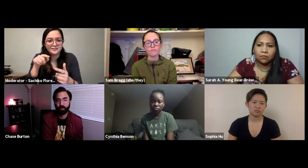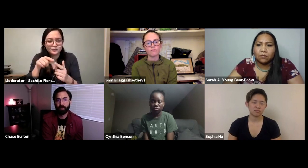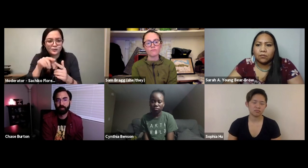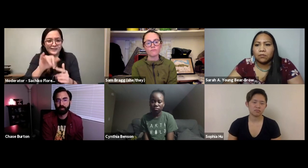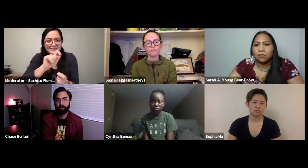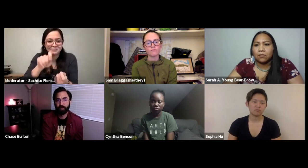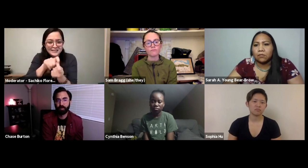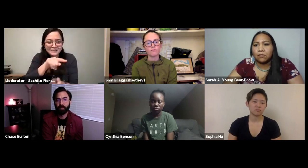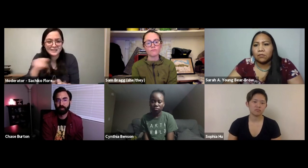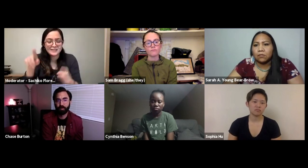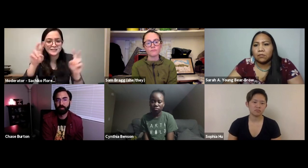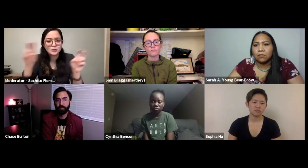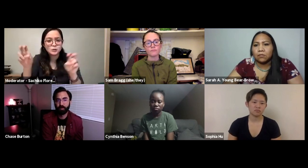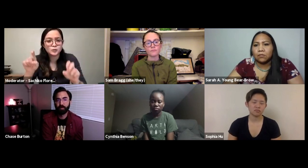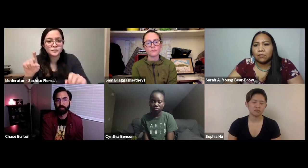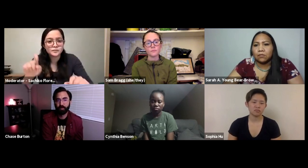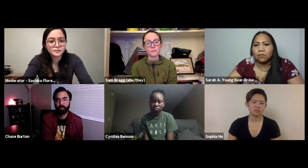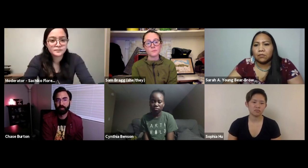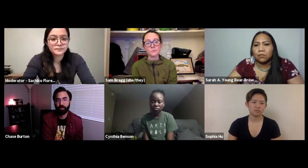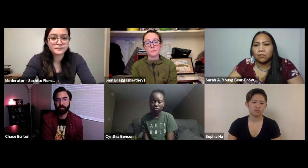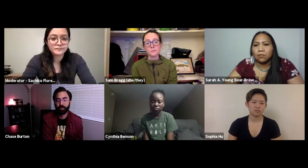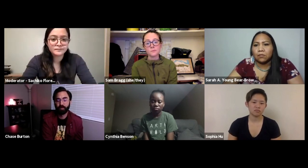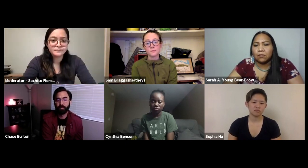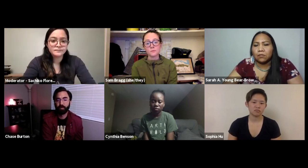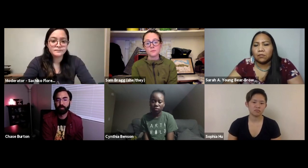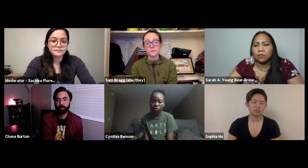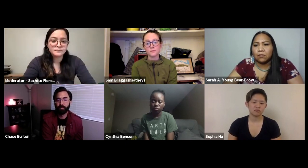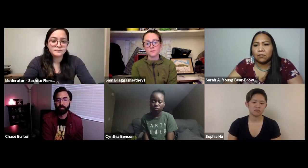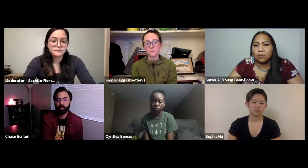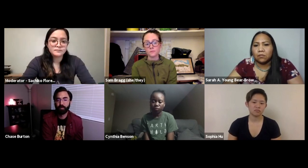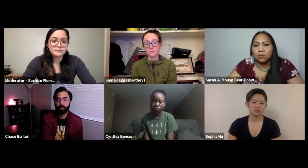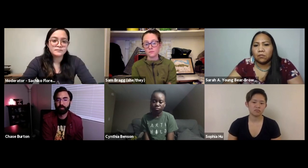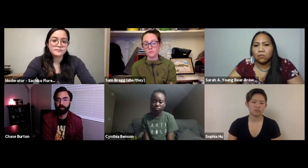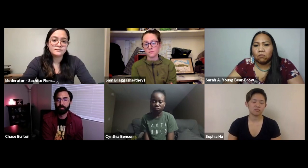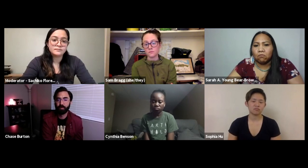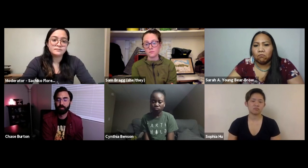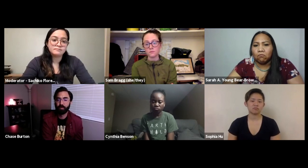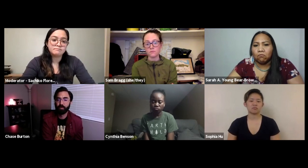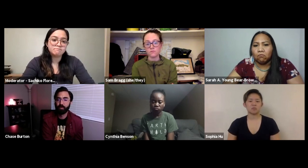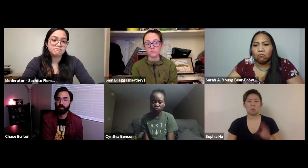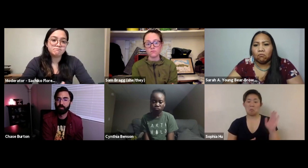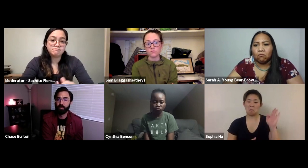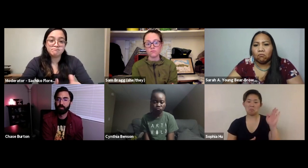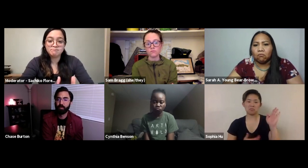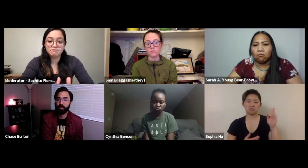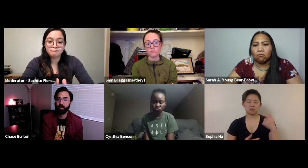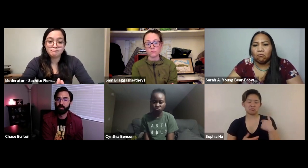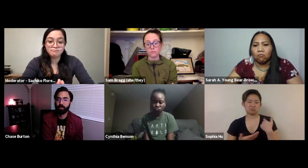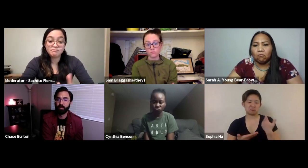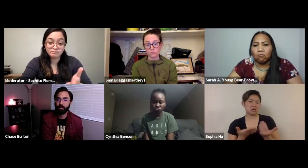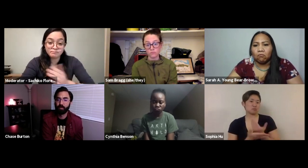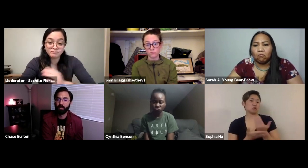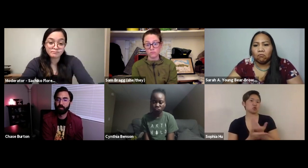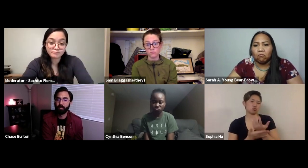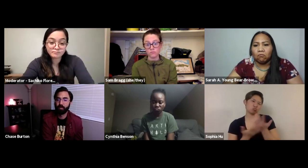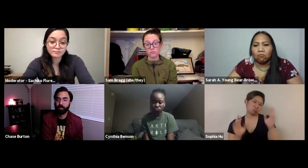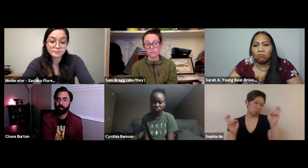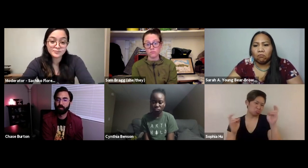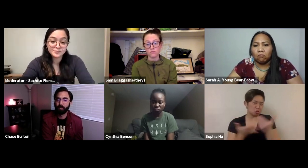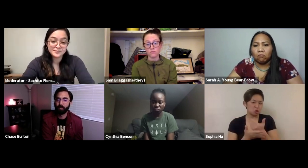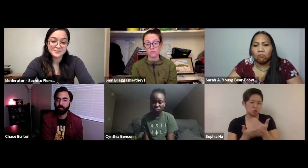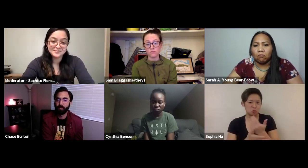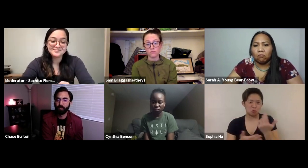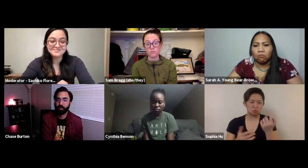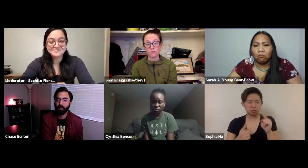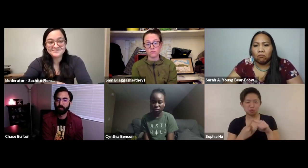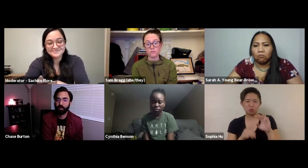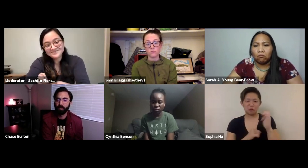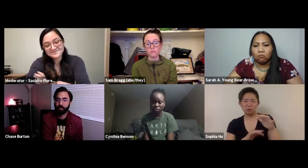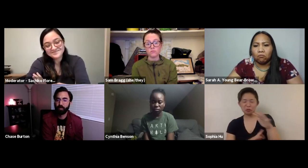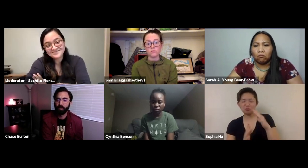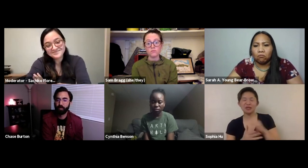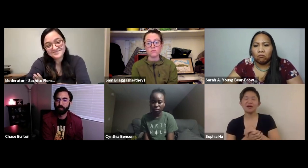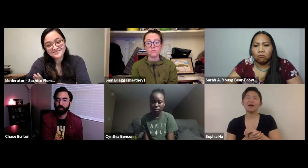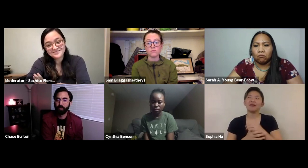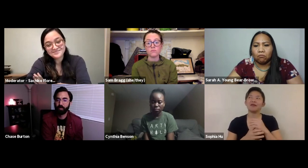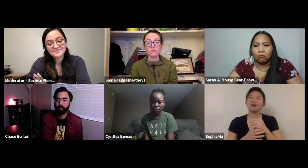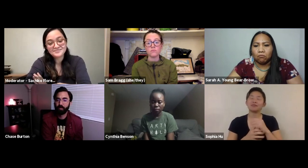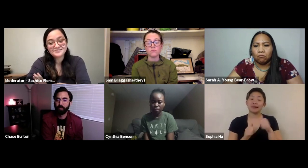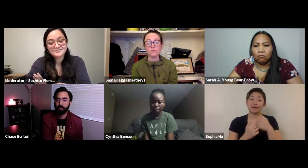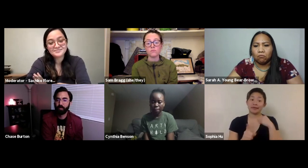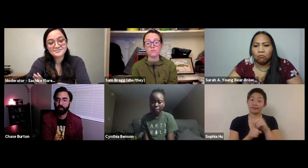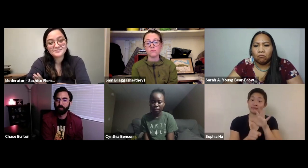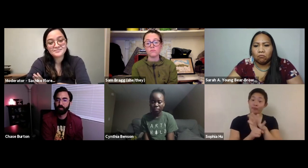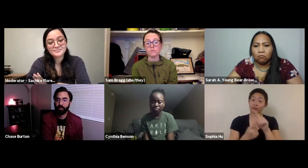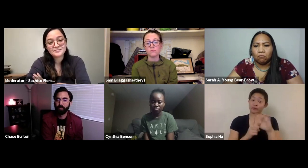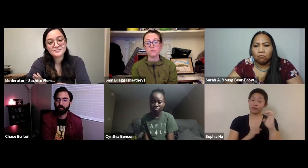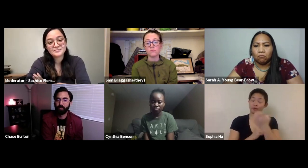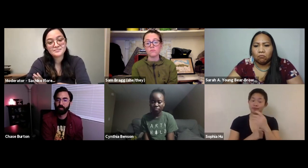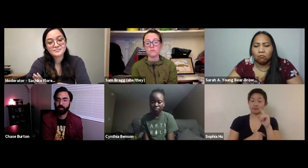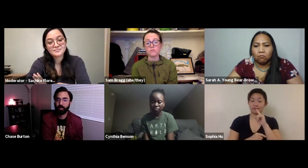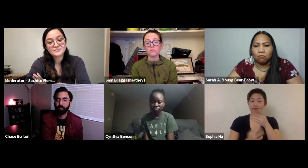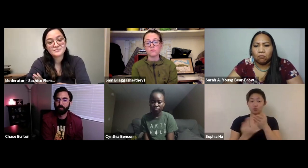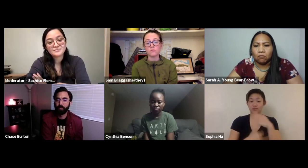How do you get access to that information? SOPHIA: I'm fairly new. I'd say to the environment